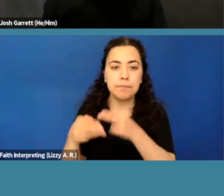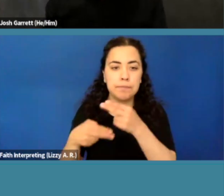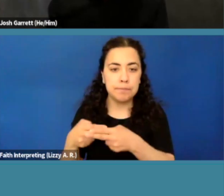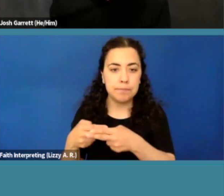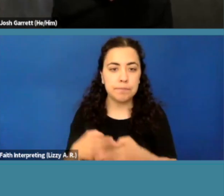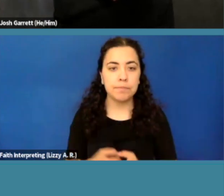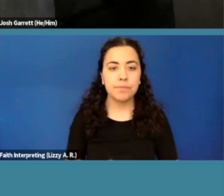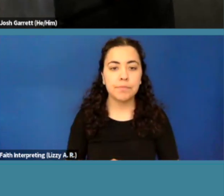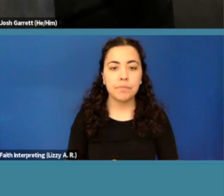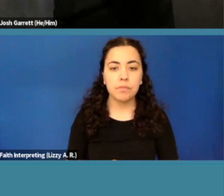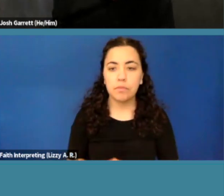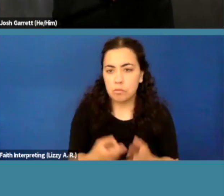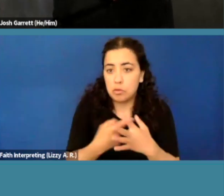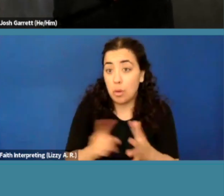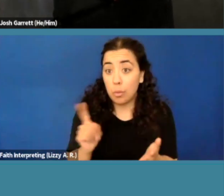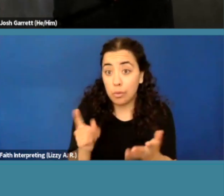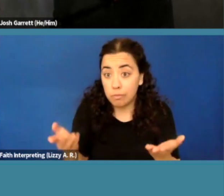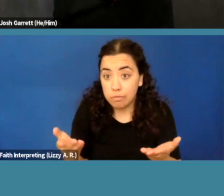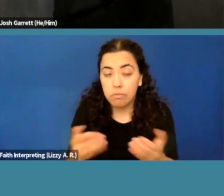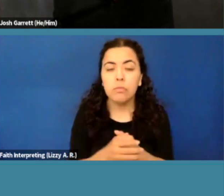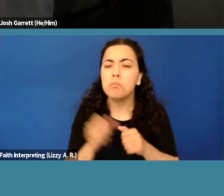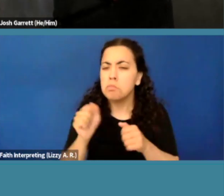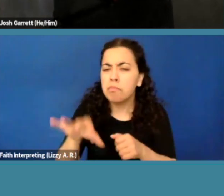As far as where to begin, you can find a reputable agency or